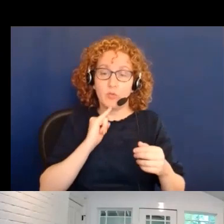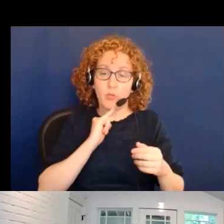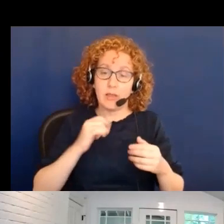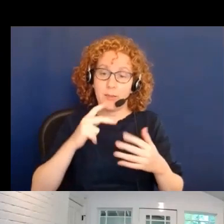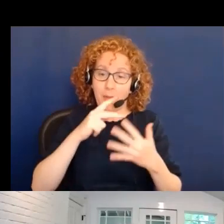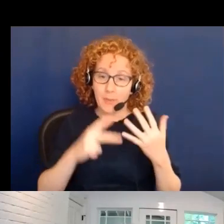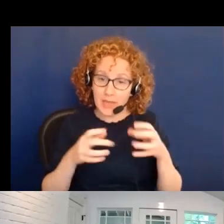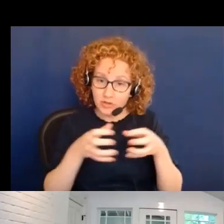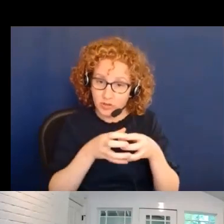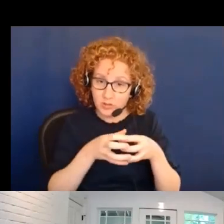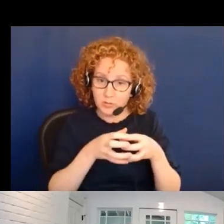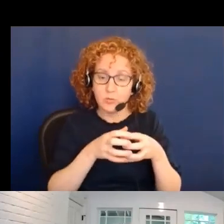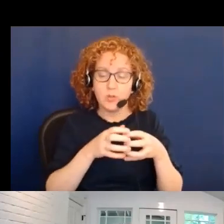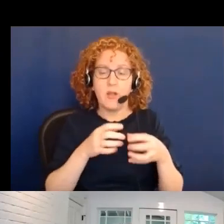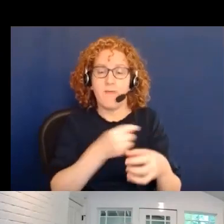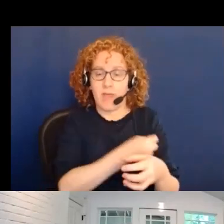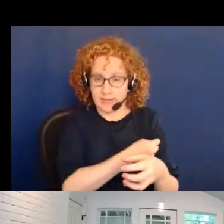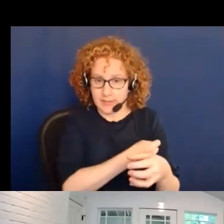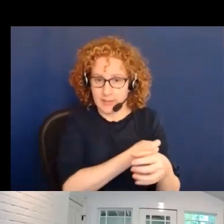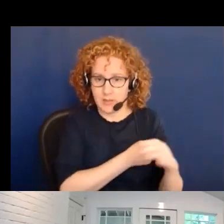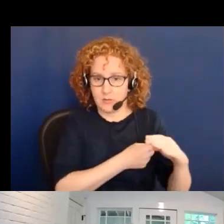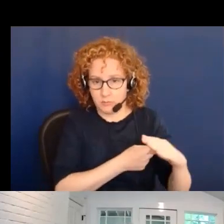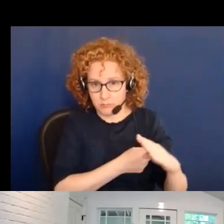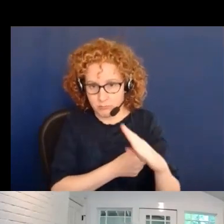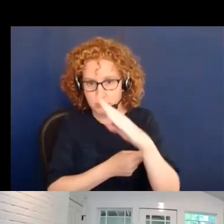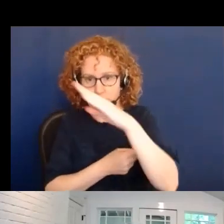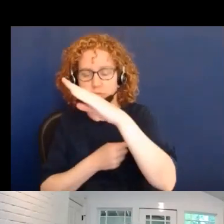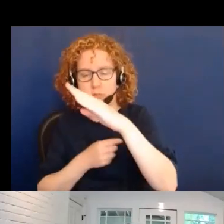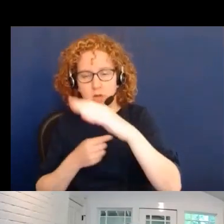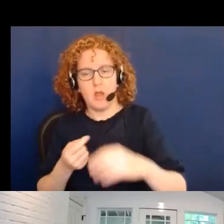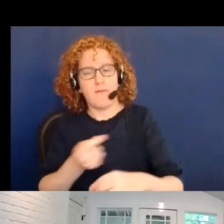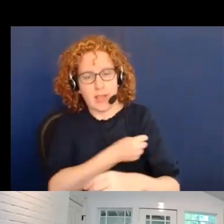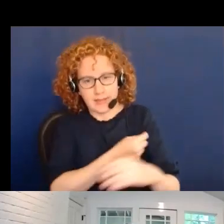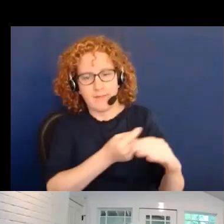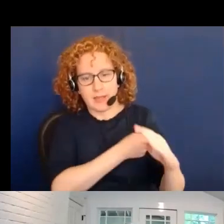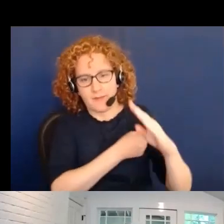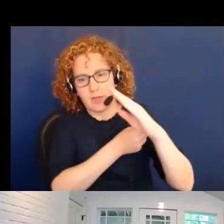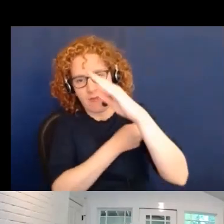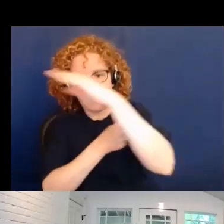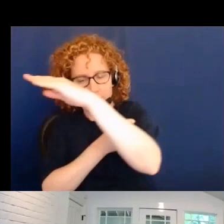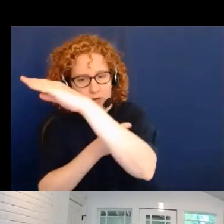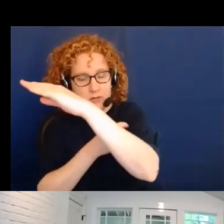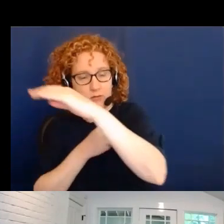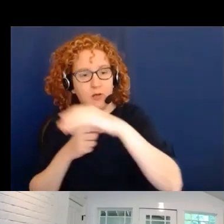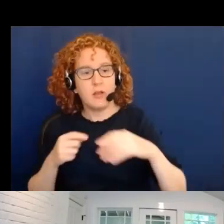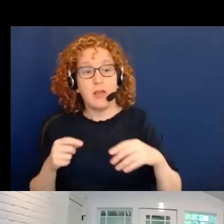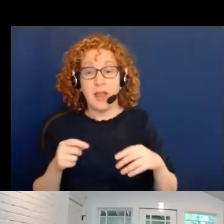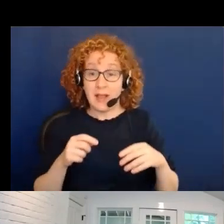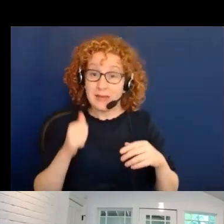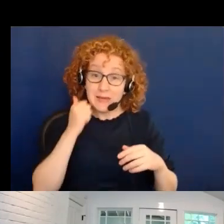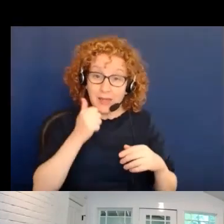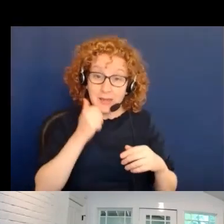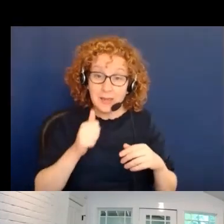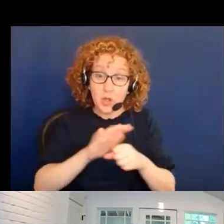shows the daily new confirmed COVID-19 cases in the same time period next slide please.